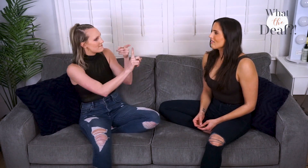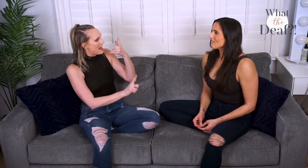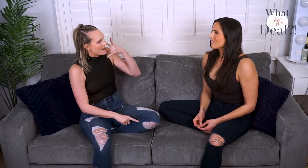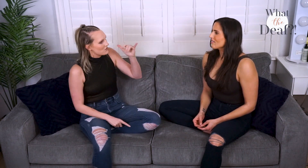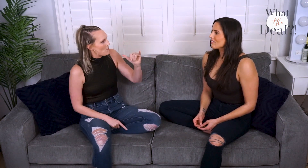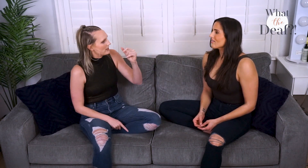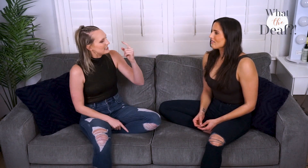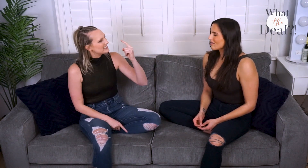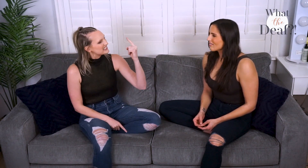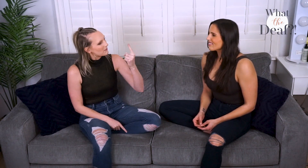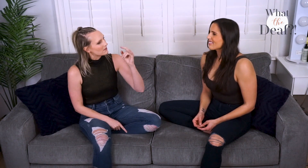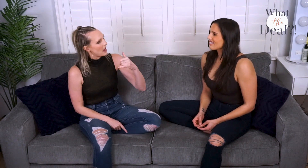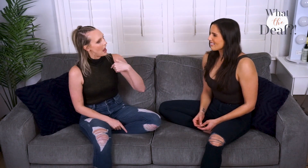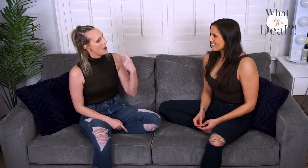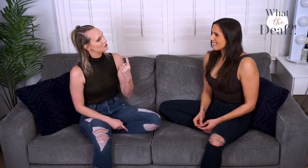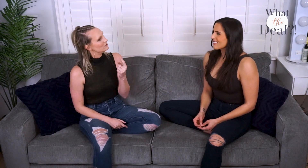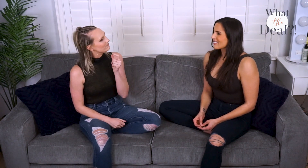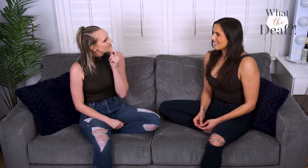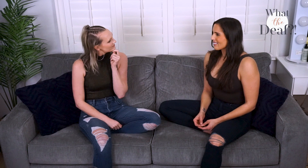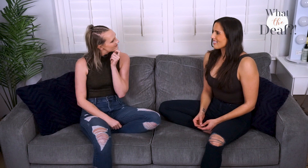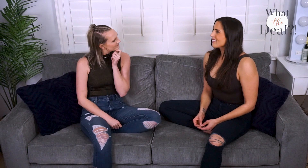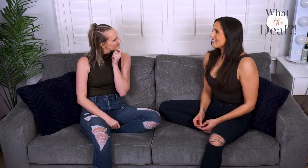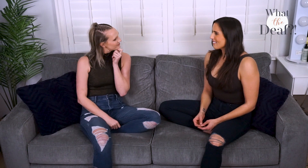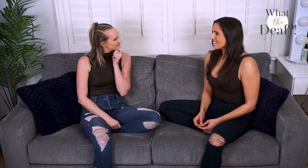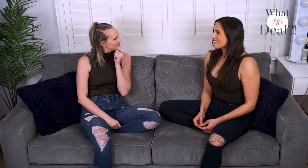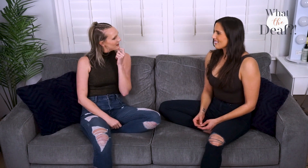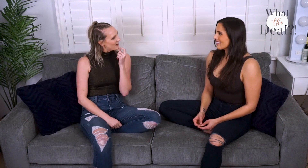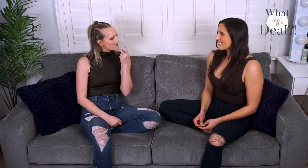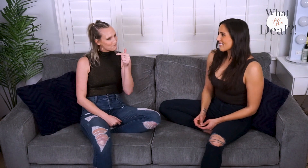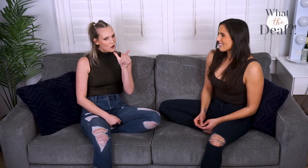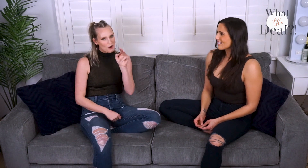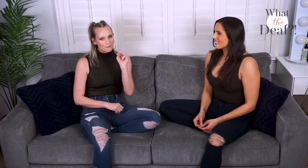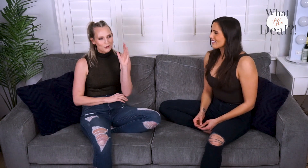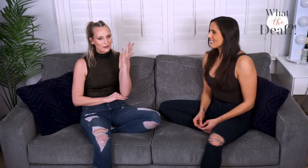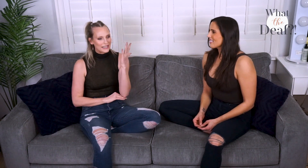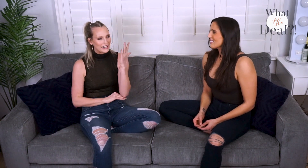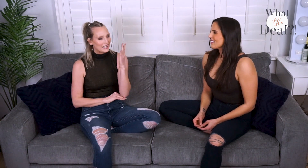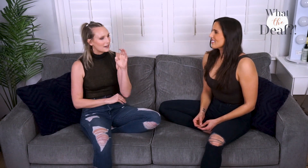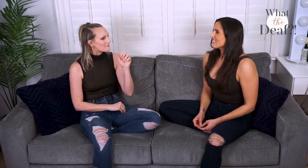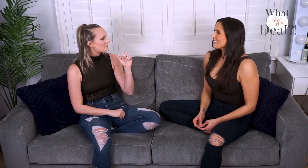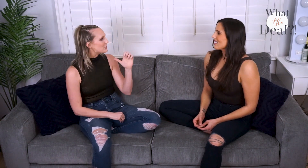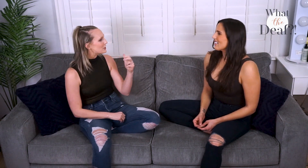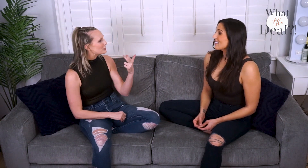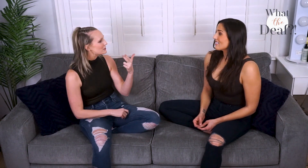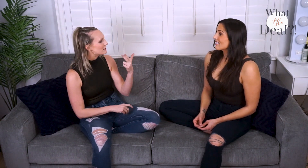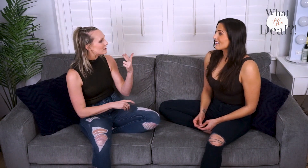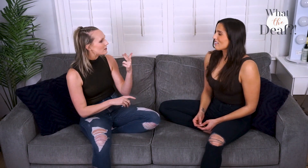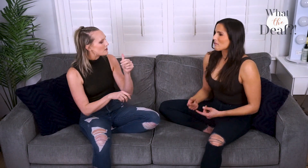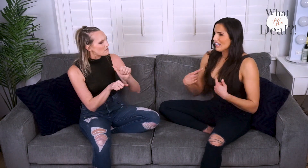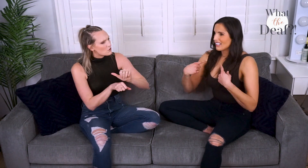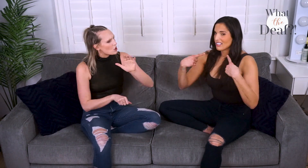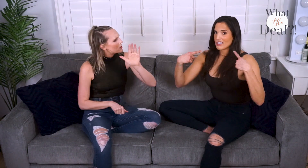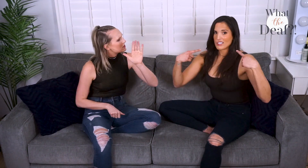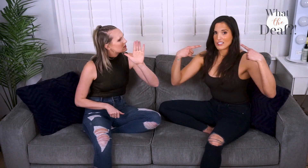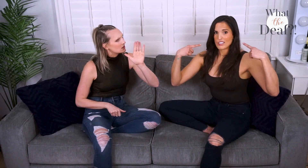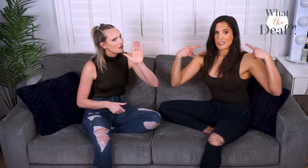California was just always something that I was curious, you know, I'm like, hmm, palm trees, the beach, mountains,